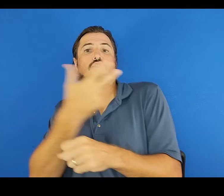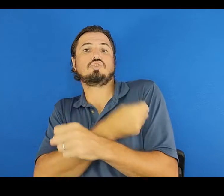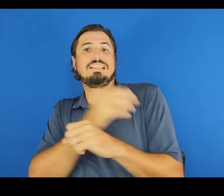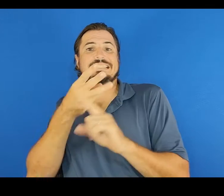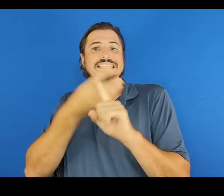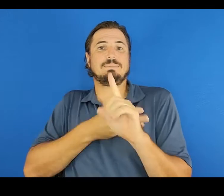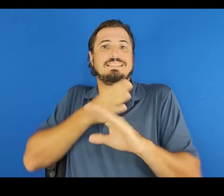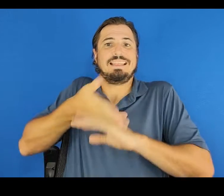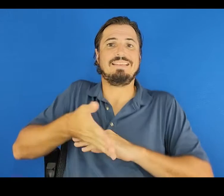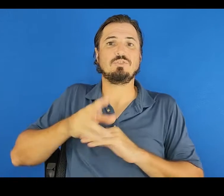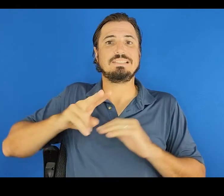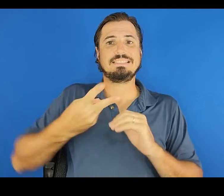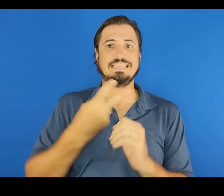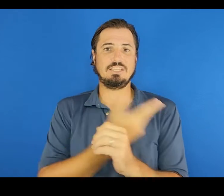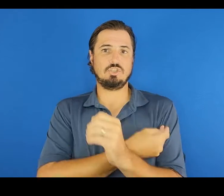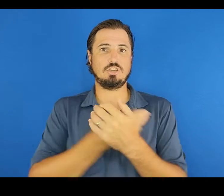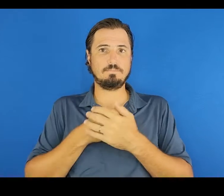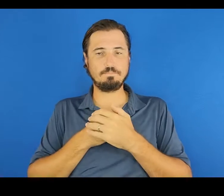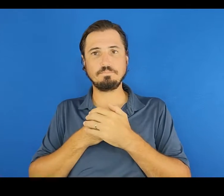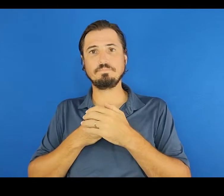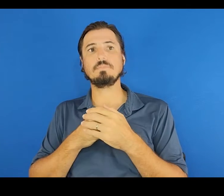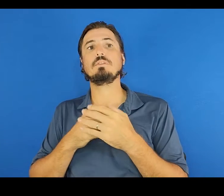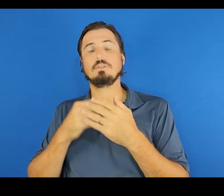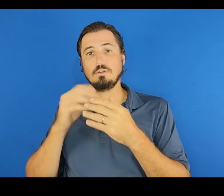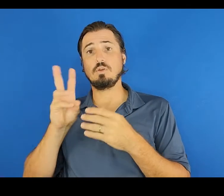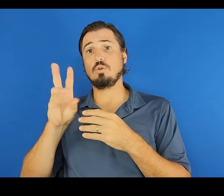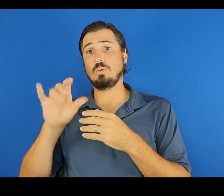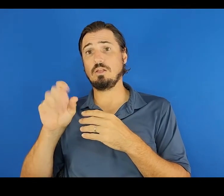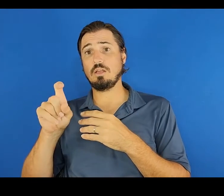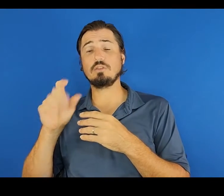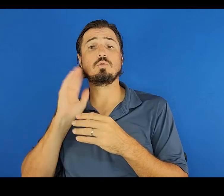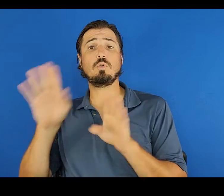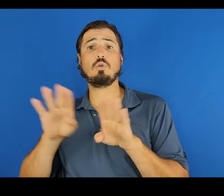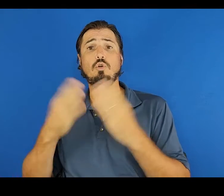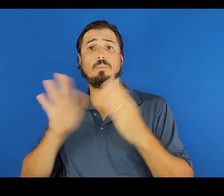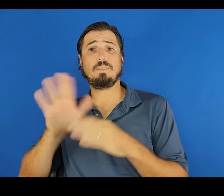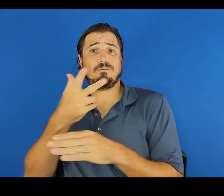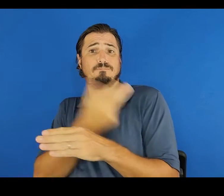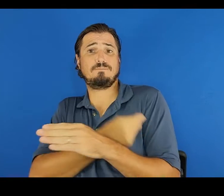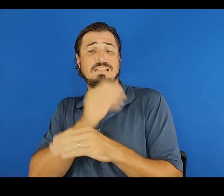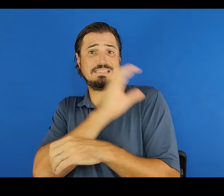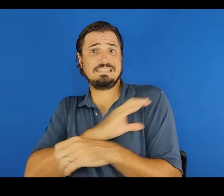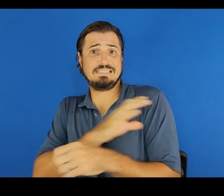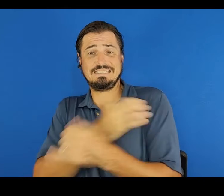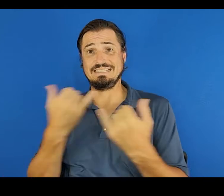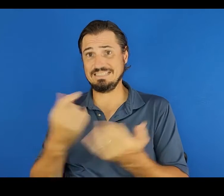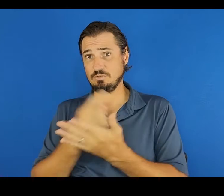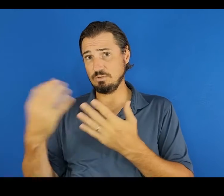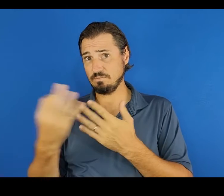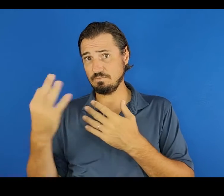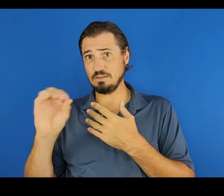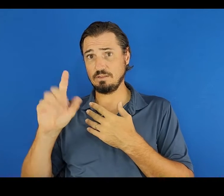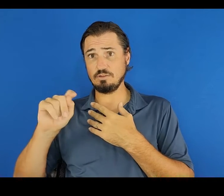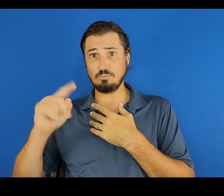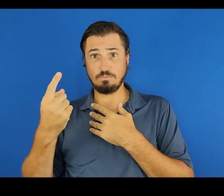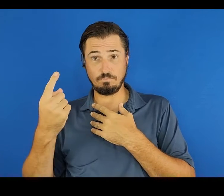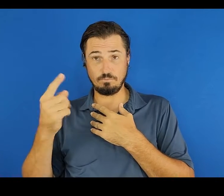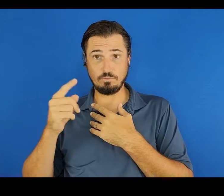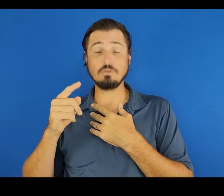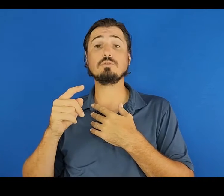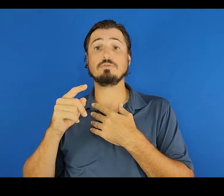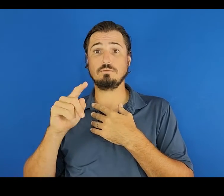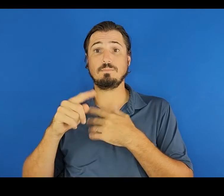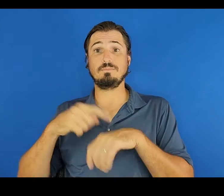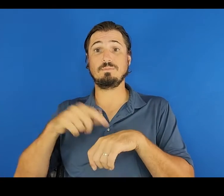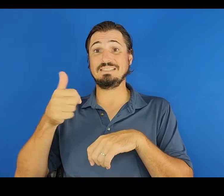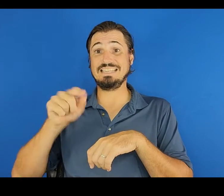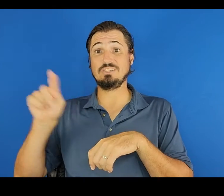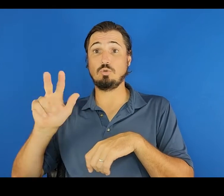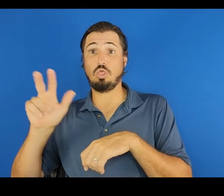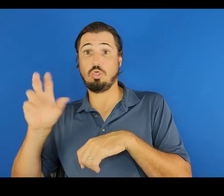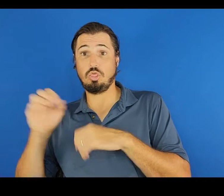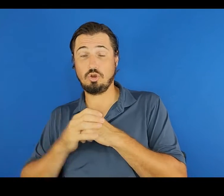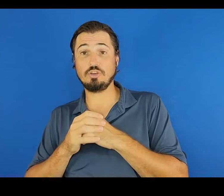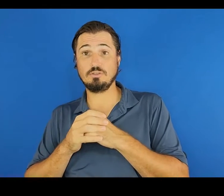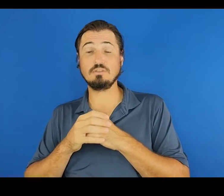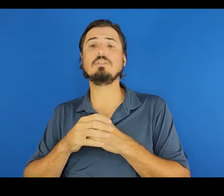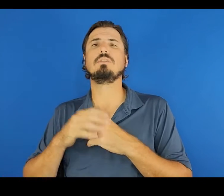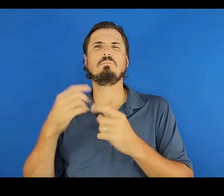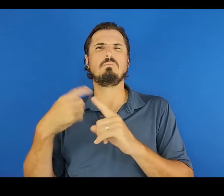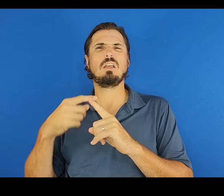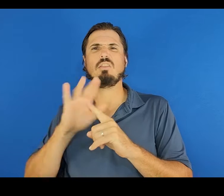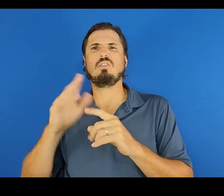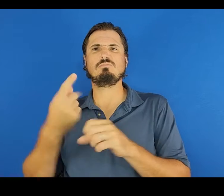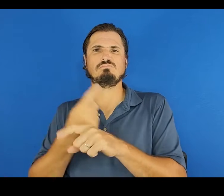To accommodate the increase in demand, Wilcox Medical Center will open its vaccine clinic this Friday, October 1 from 10 a.m. to 3:30 p.m. in addition to its regular Wednesday clinic, by